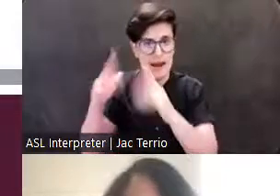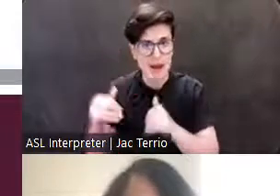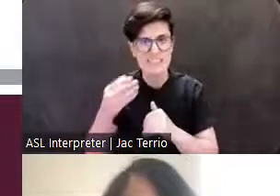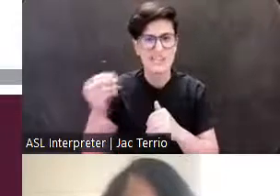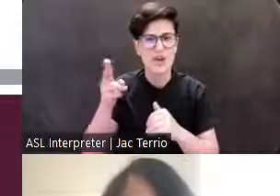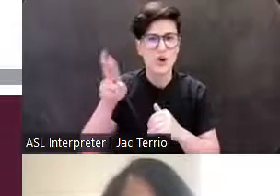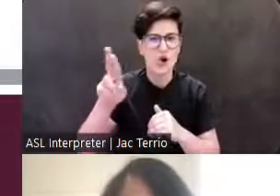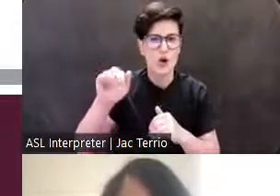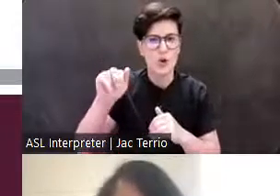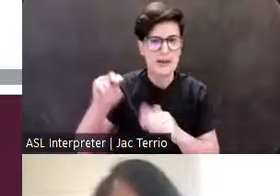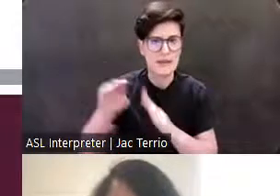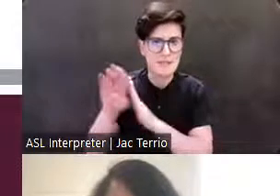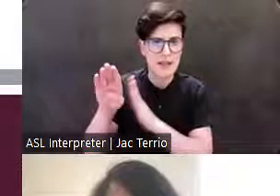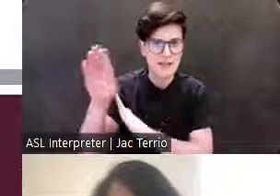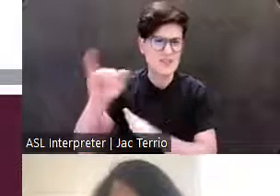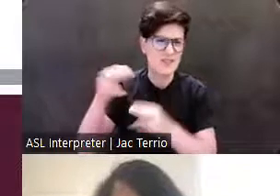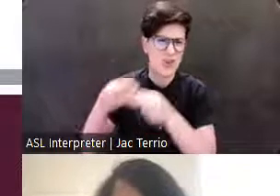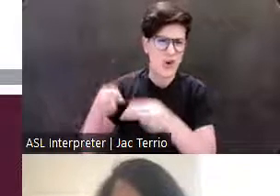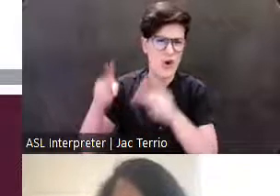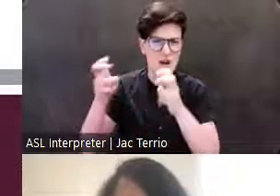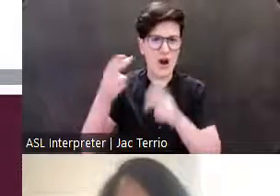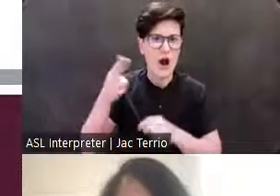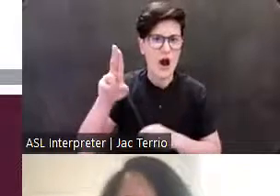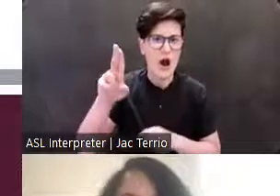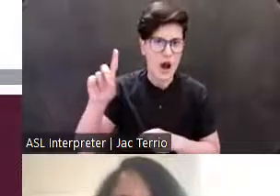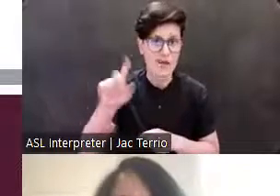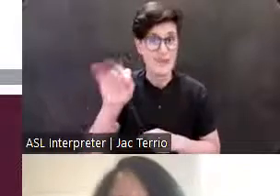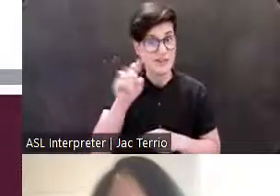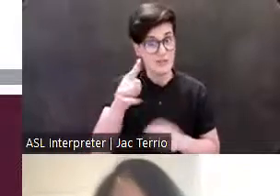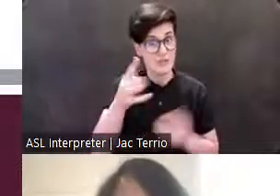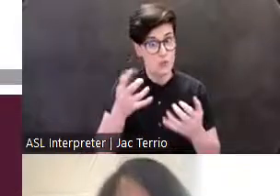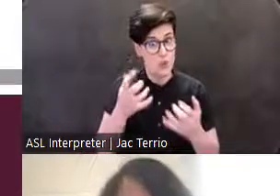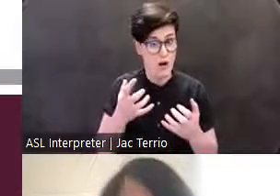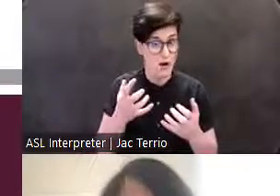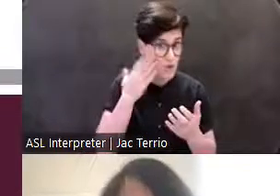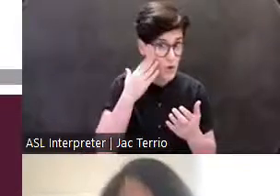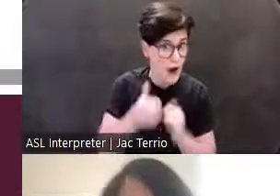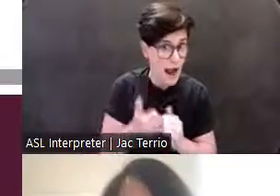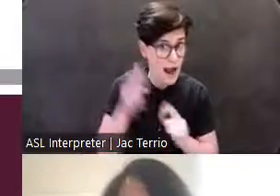For information on how to file a HUD complaint, I have given you the link here.